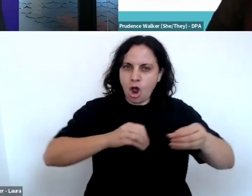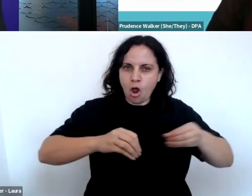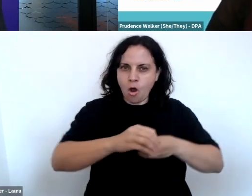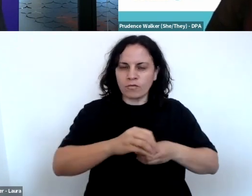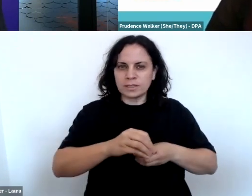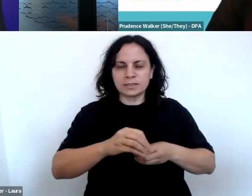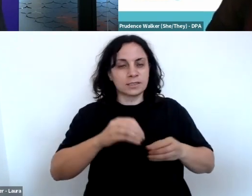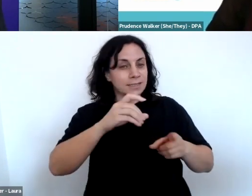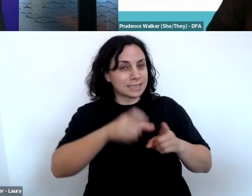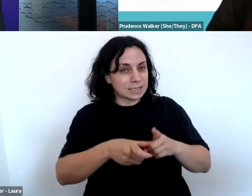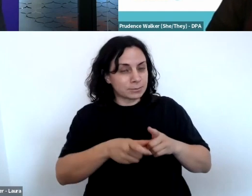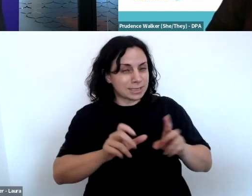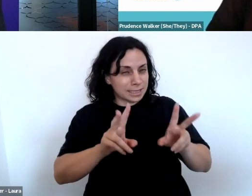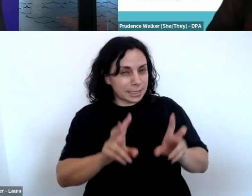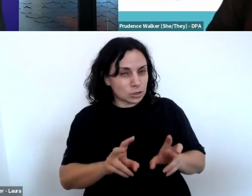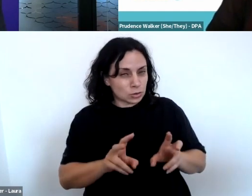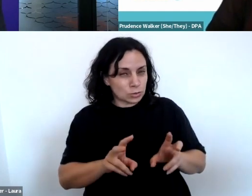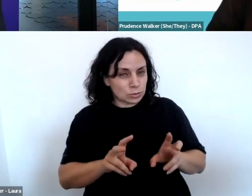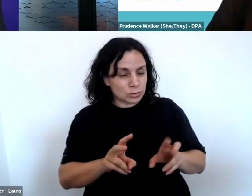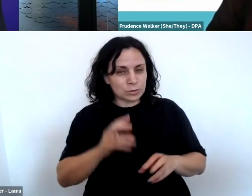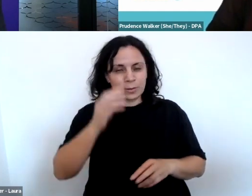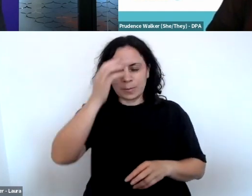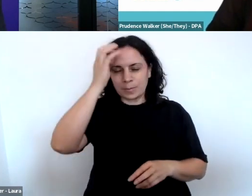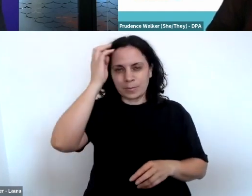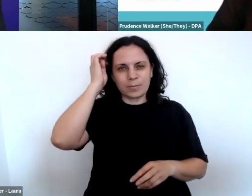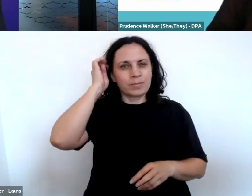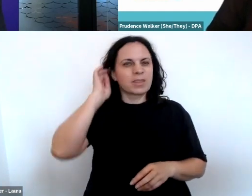and they say - It seems that we are going around in circles.